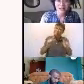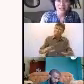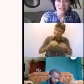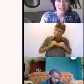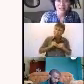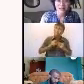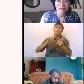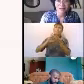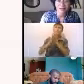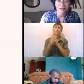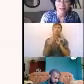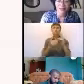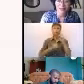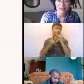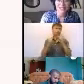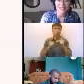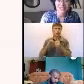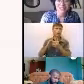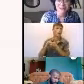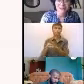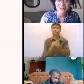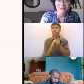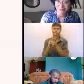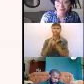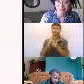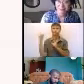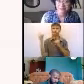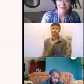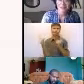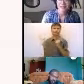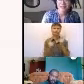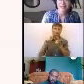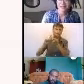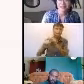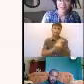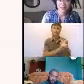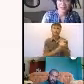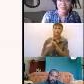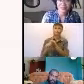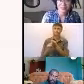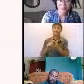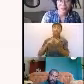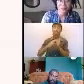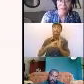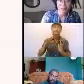mechanisms if they do not already exist. To be attuned to the subtle and overt behaviors